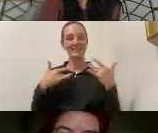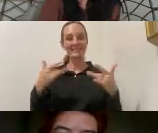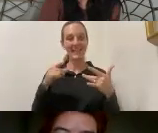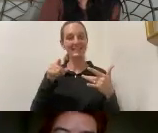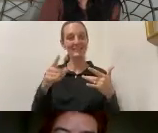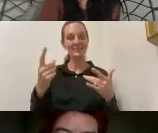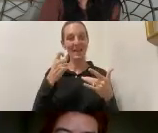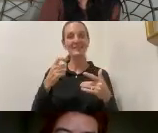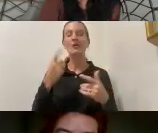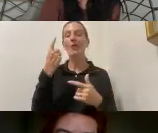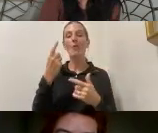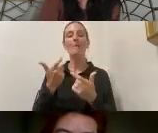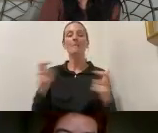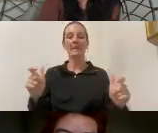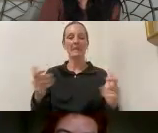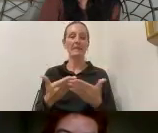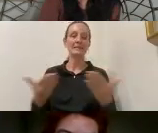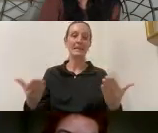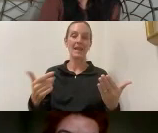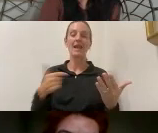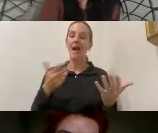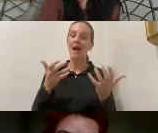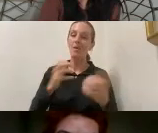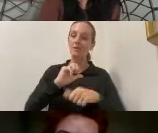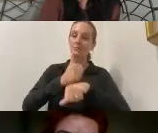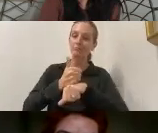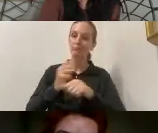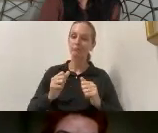One of the biggest things that I want to implement in my community is something called “Kookam's